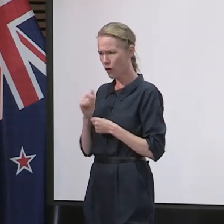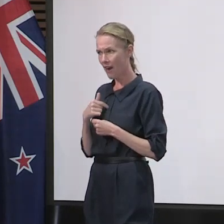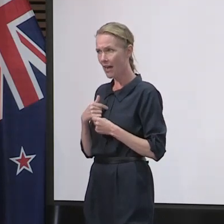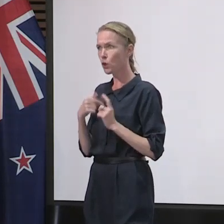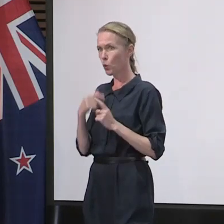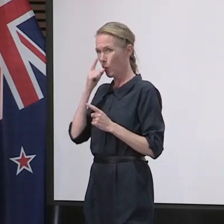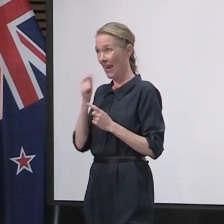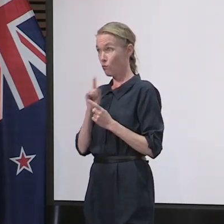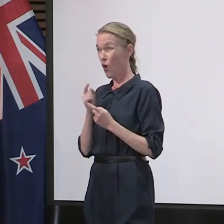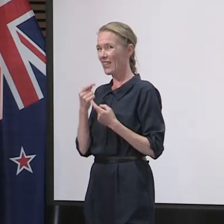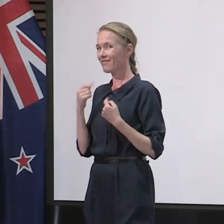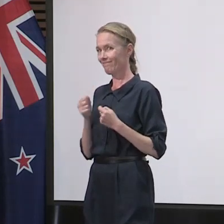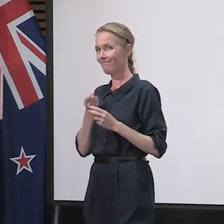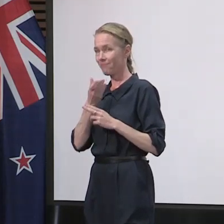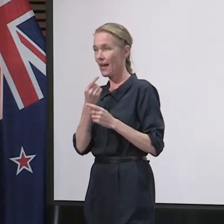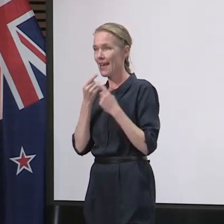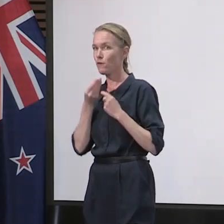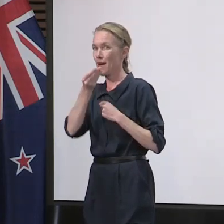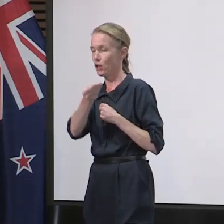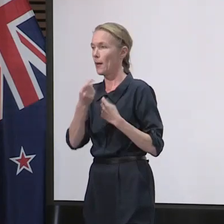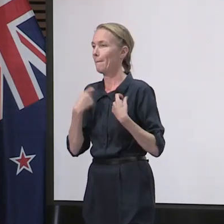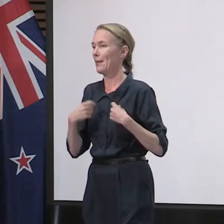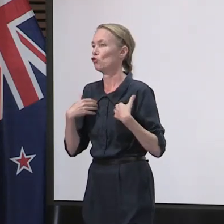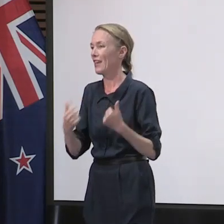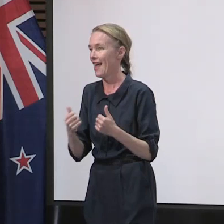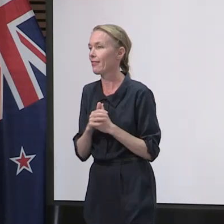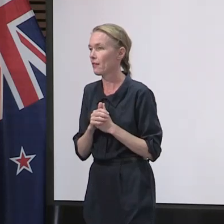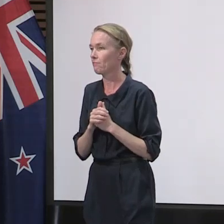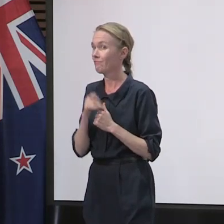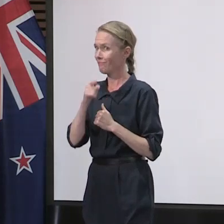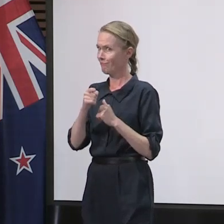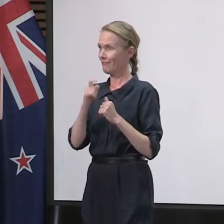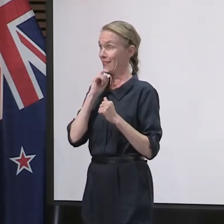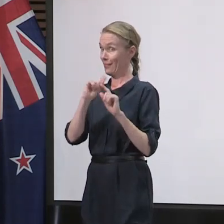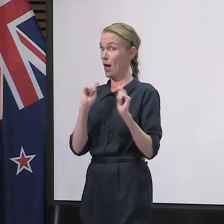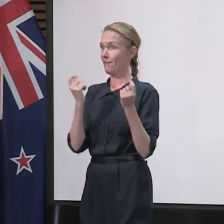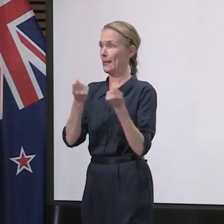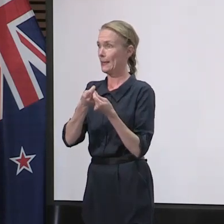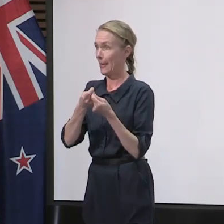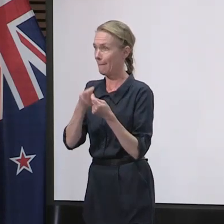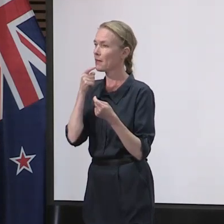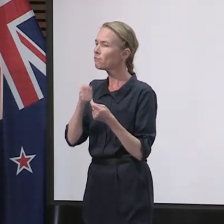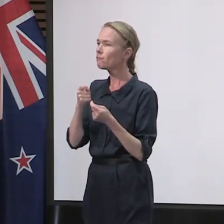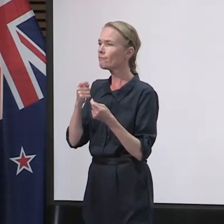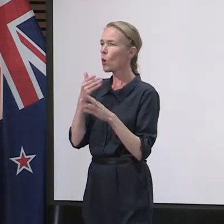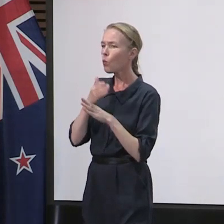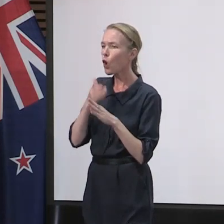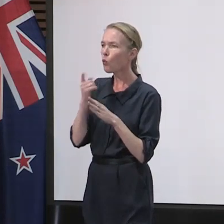then you can agree if that information is made available to our team. The only information that's held at the